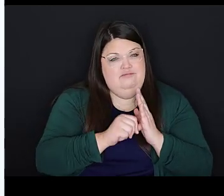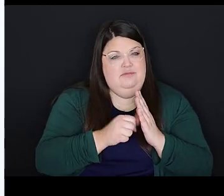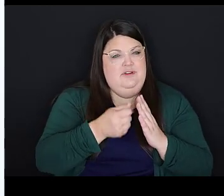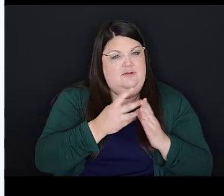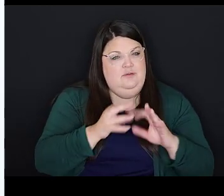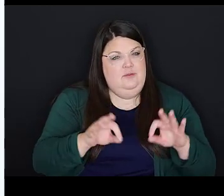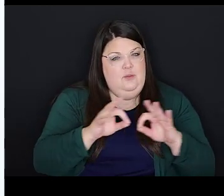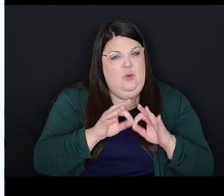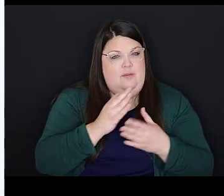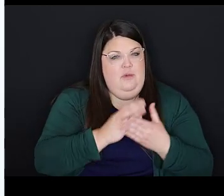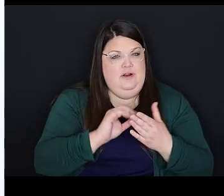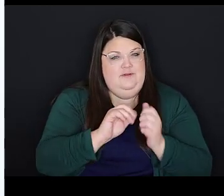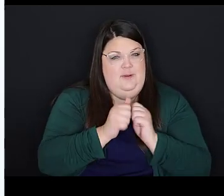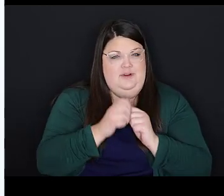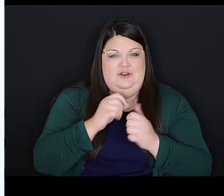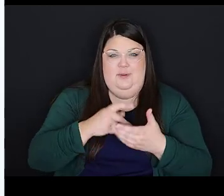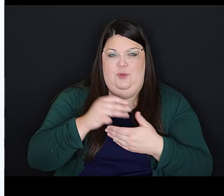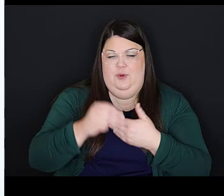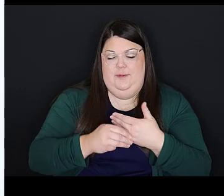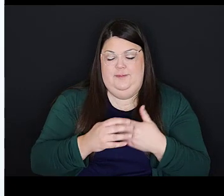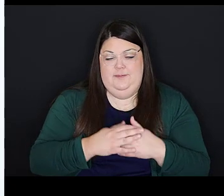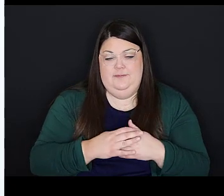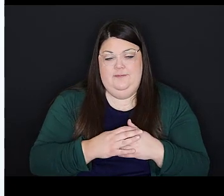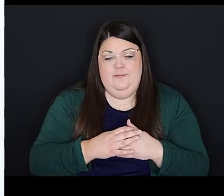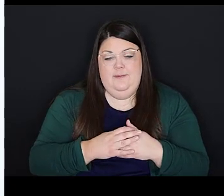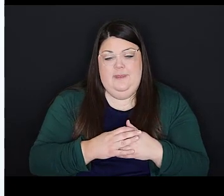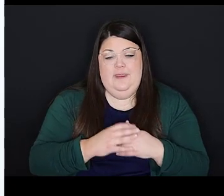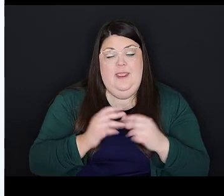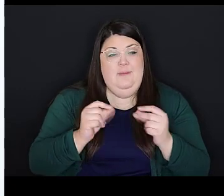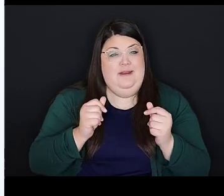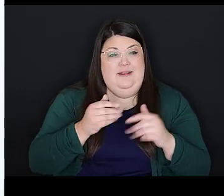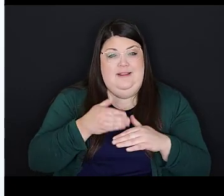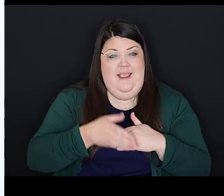of the competition and the program. Immediately after the Dear Applicant